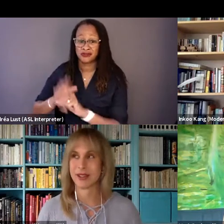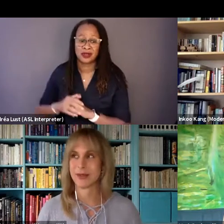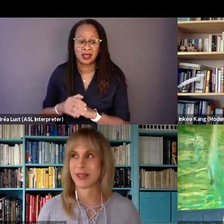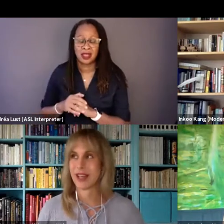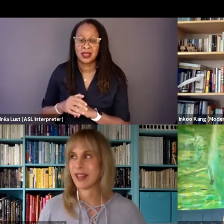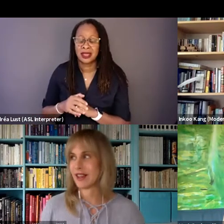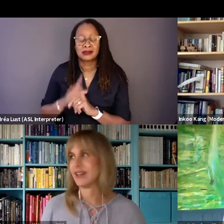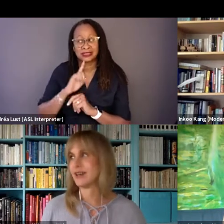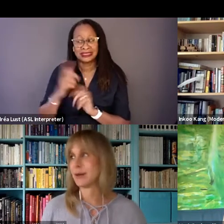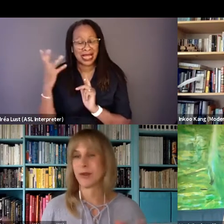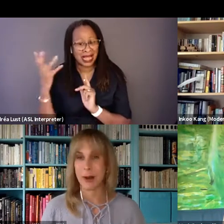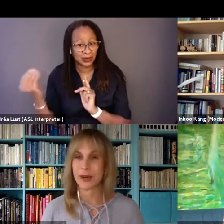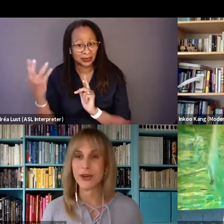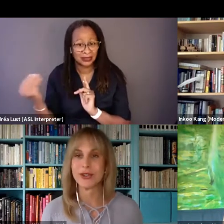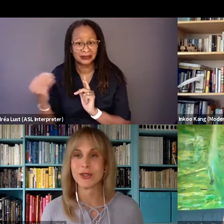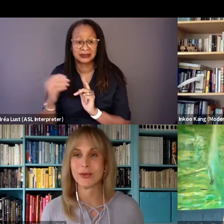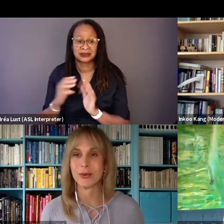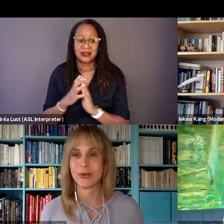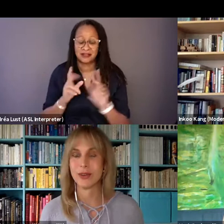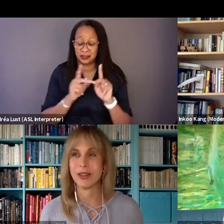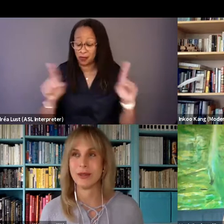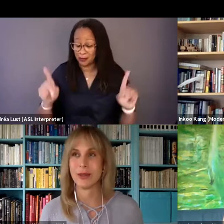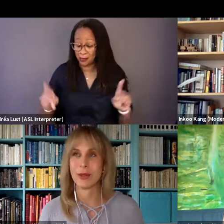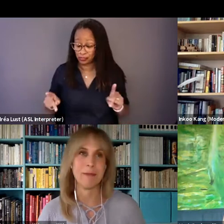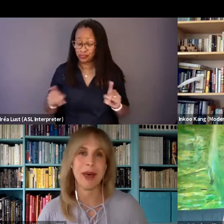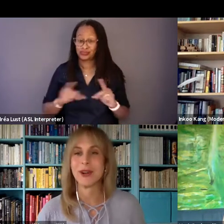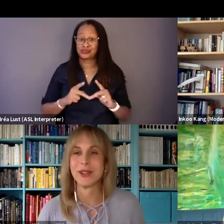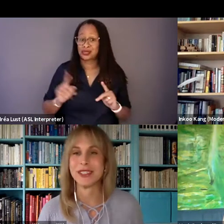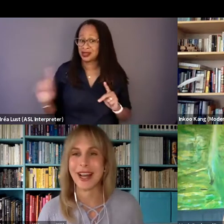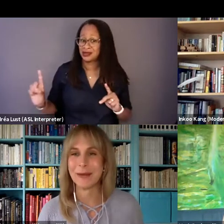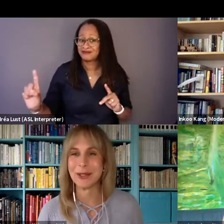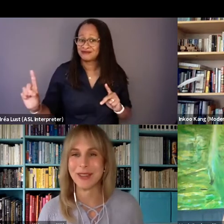of the parameters of the medical establishment.